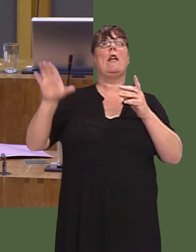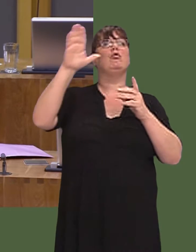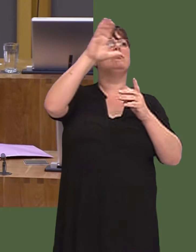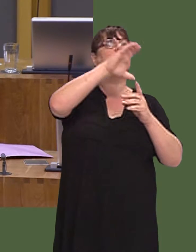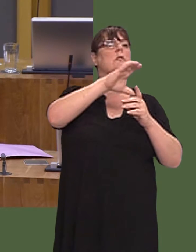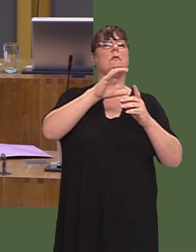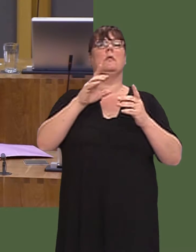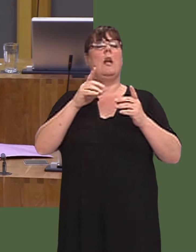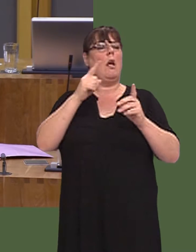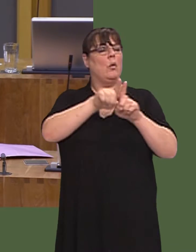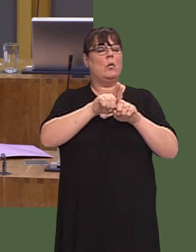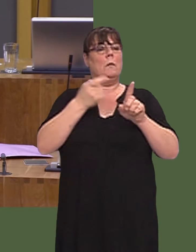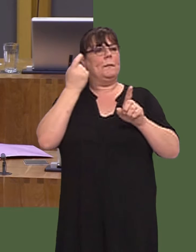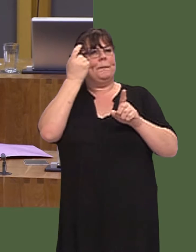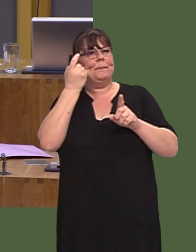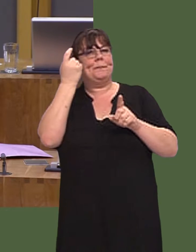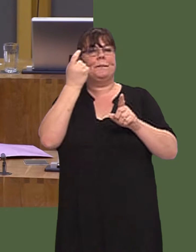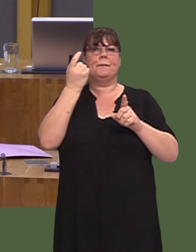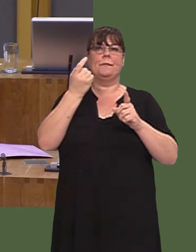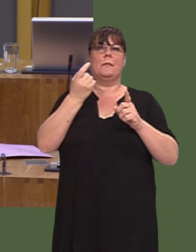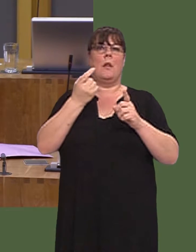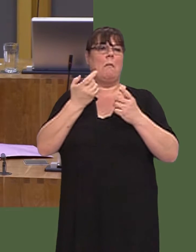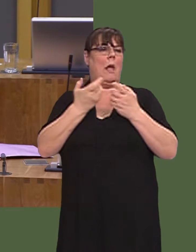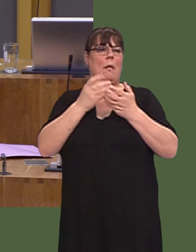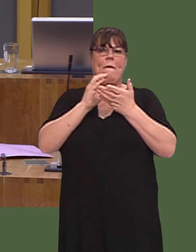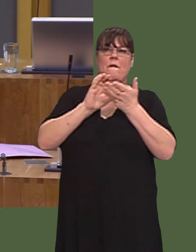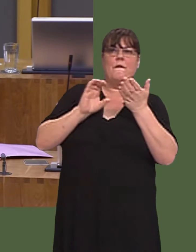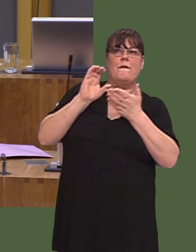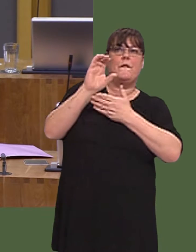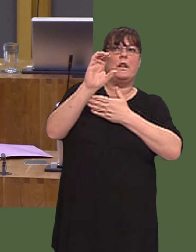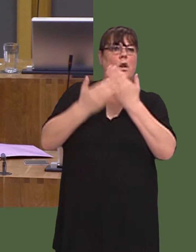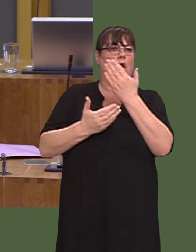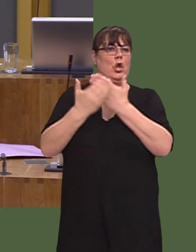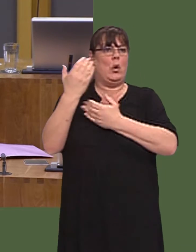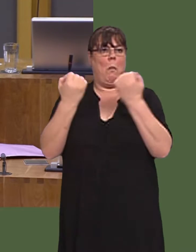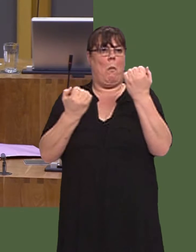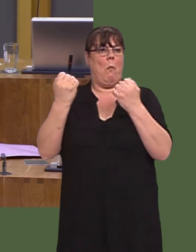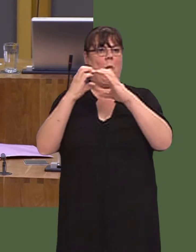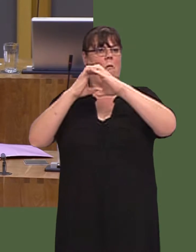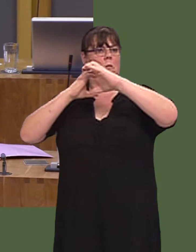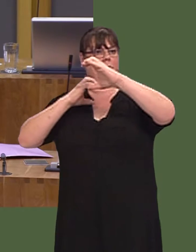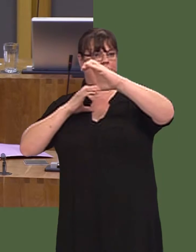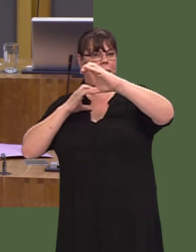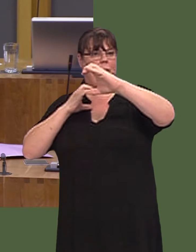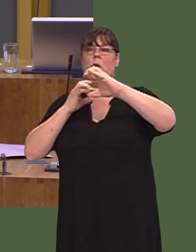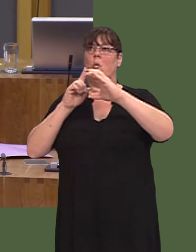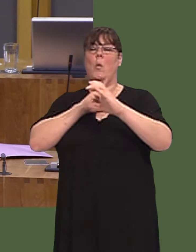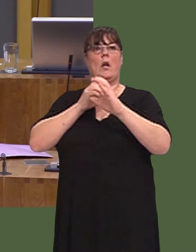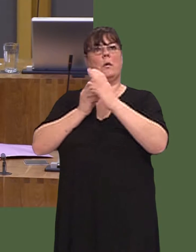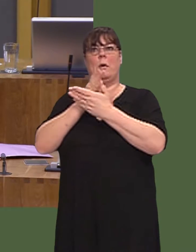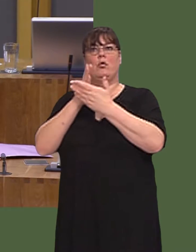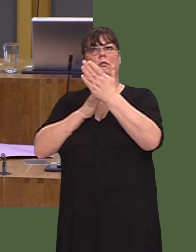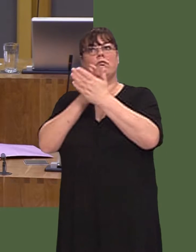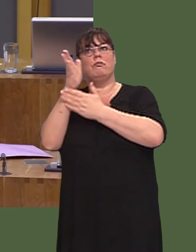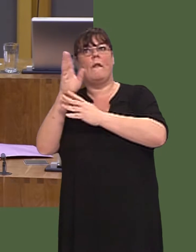they are considering opportunities as regards funding a new mobile unit to ensure that this